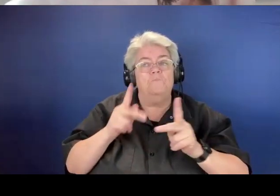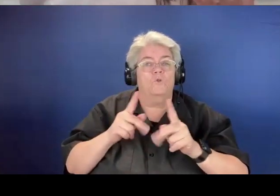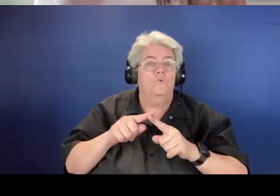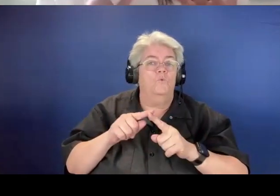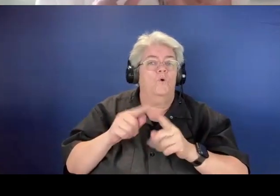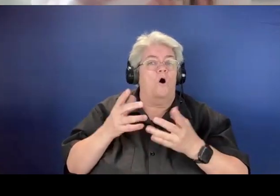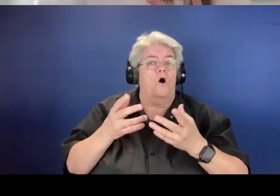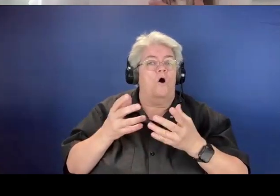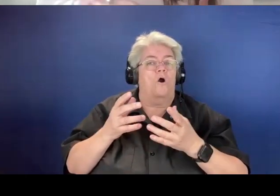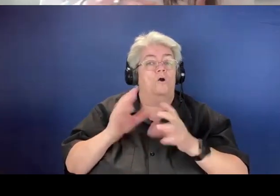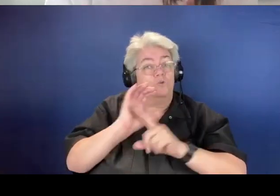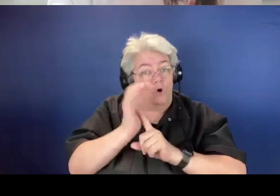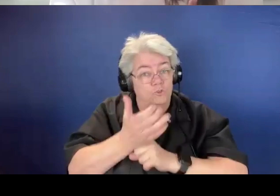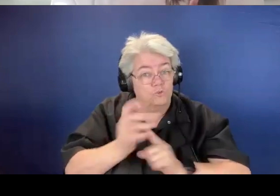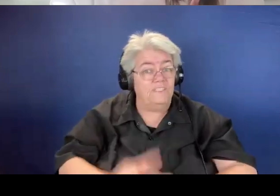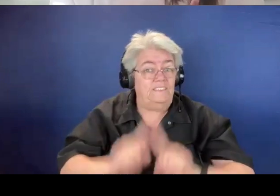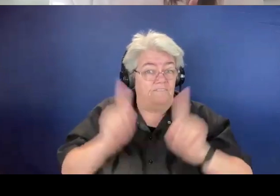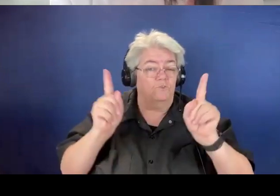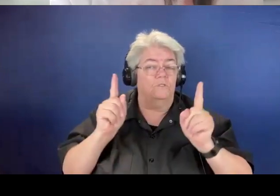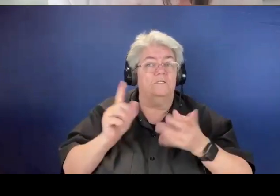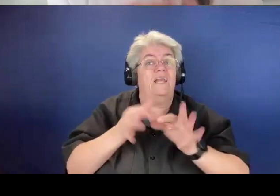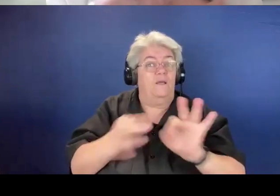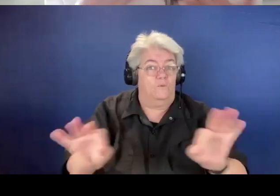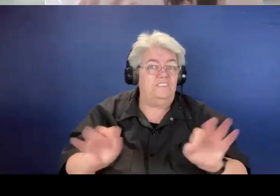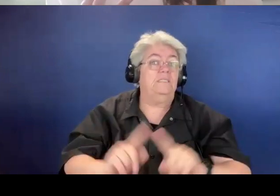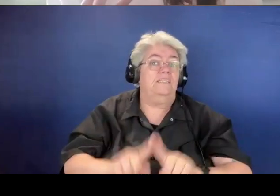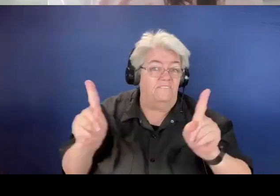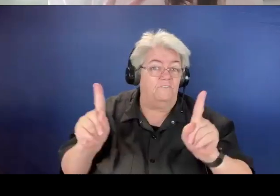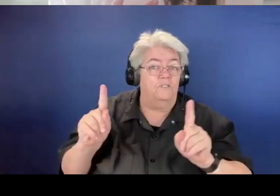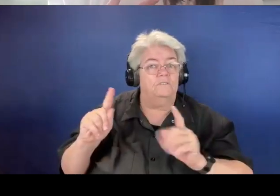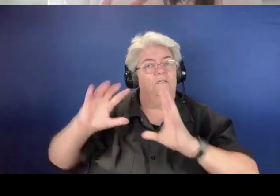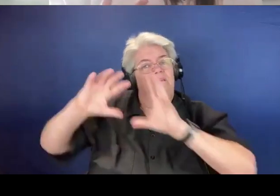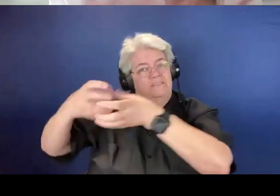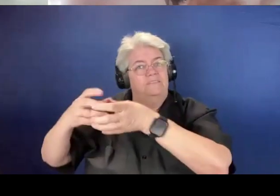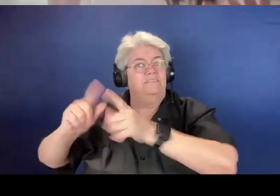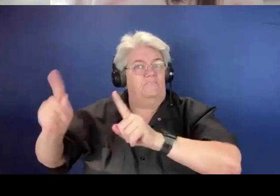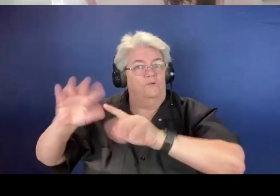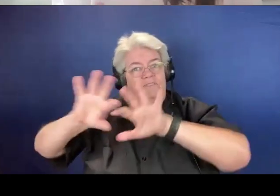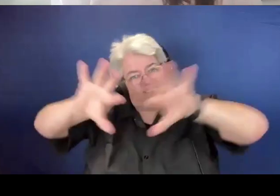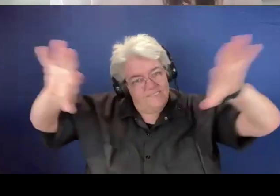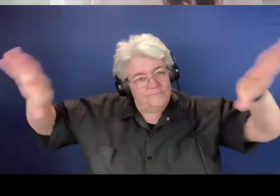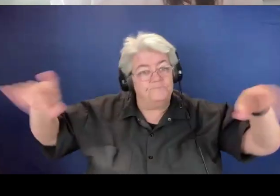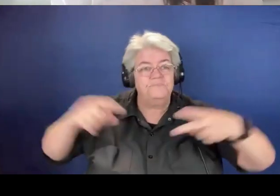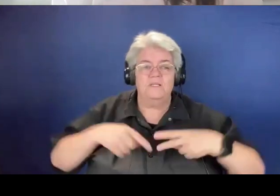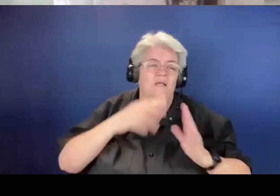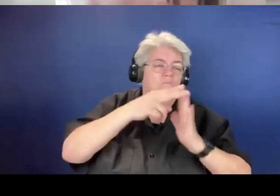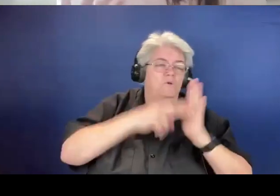So, I'm not going to read the definitions of each of these just for time purposes. You'll have access to them.